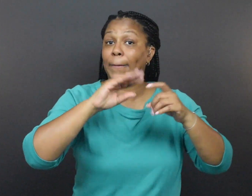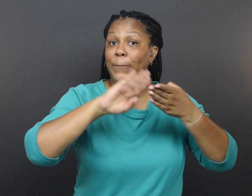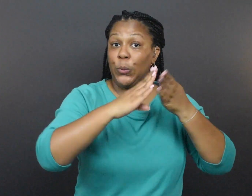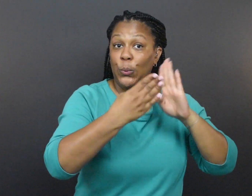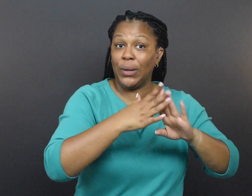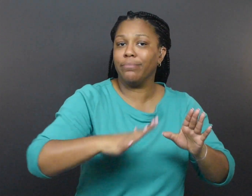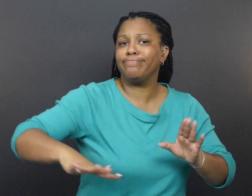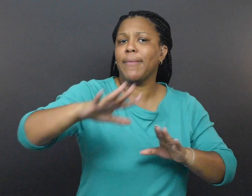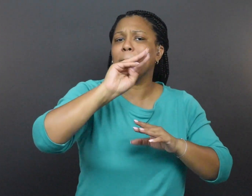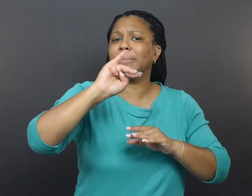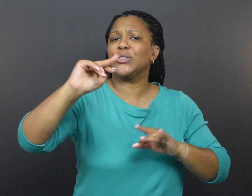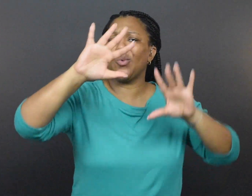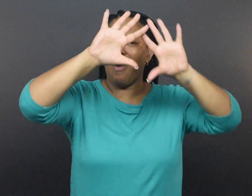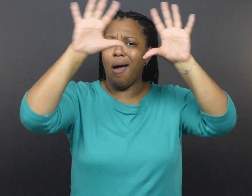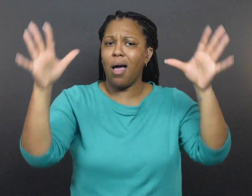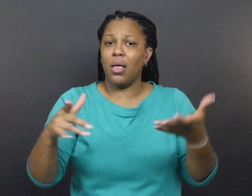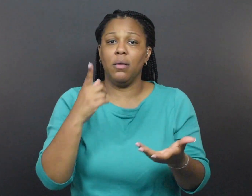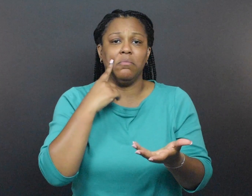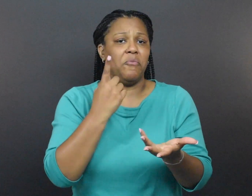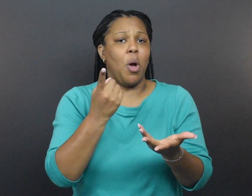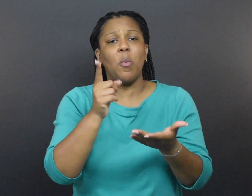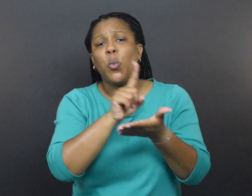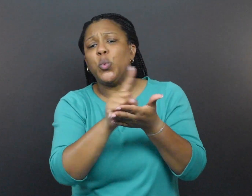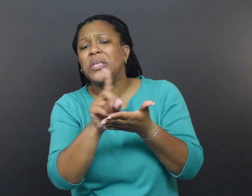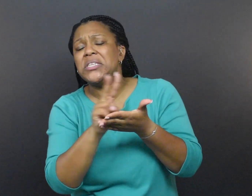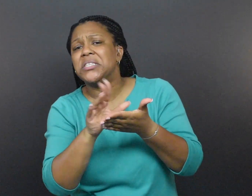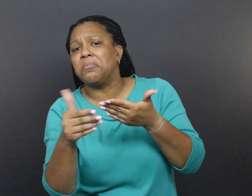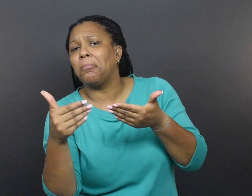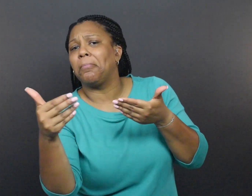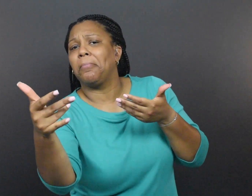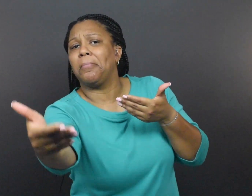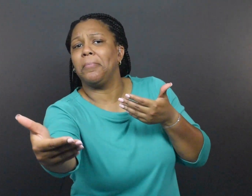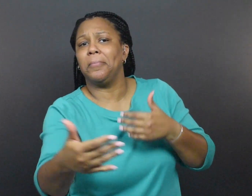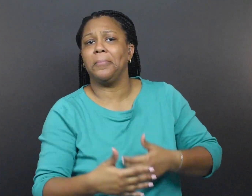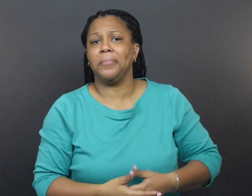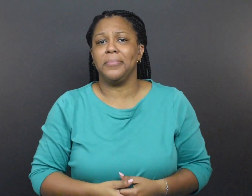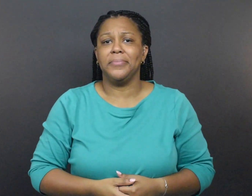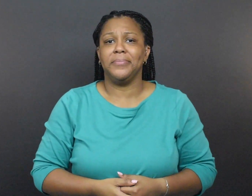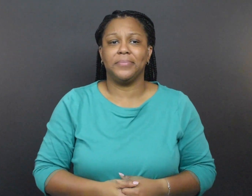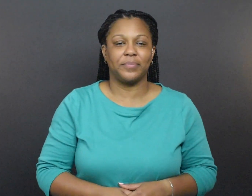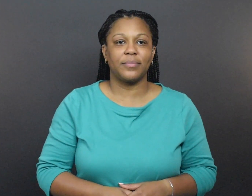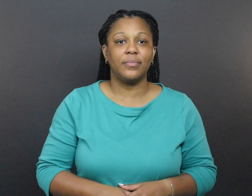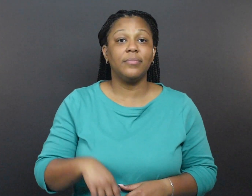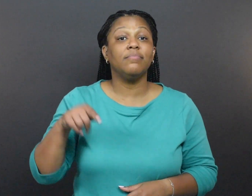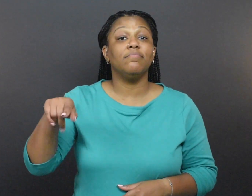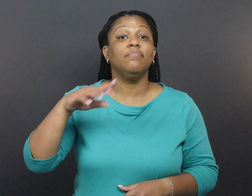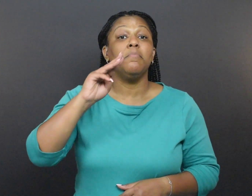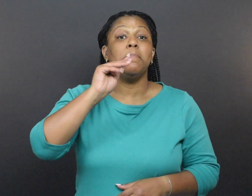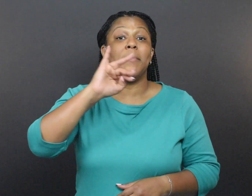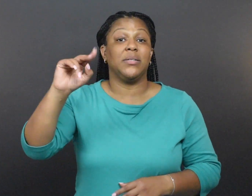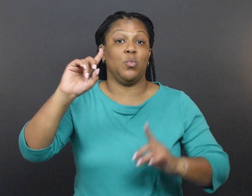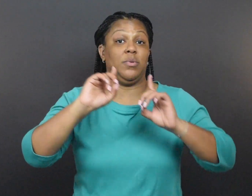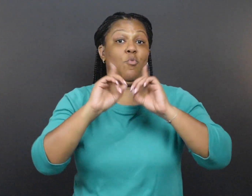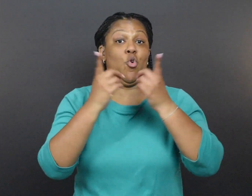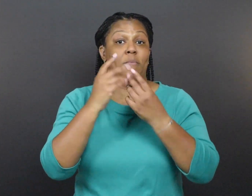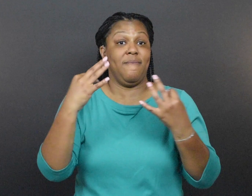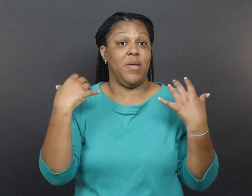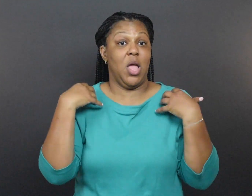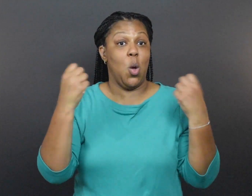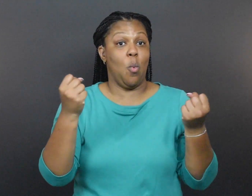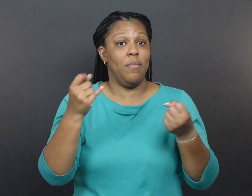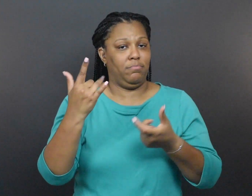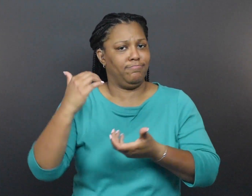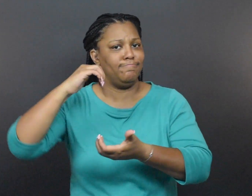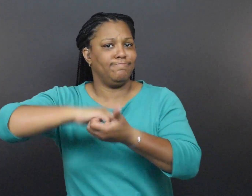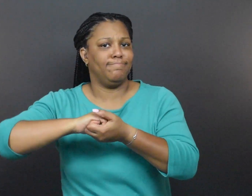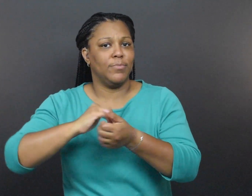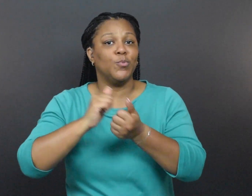communities around Minnesota in the weeks ahead. o The Minnesota Department of Health is partnering